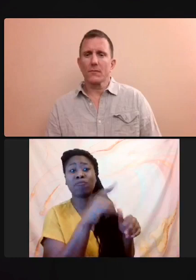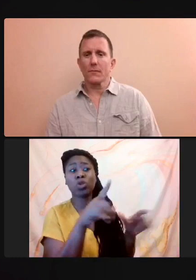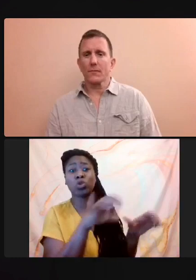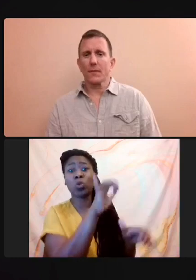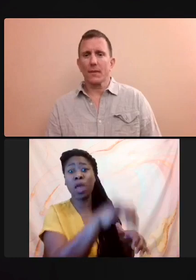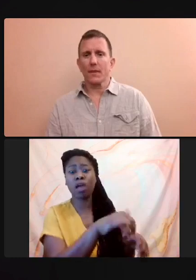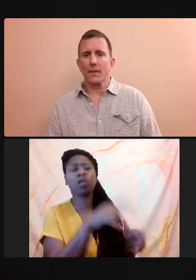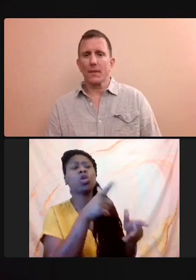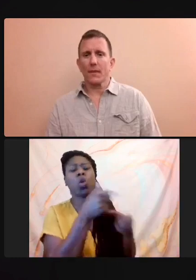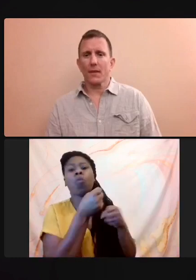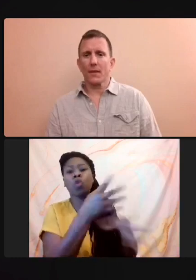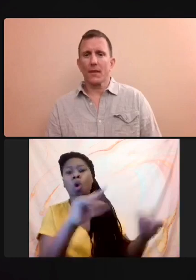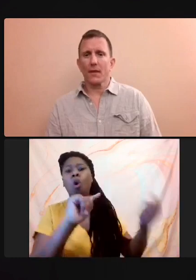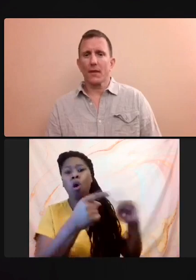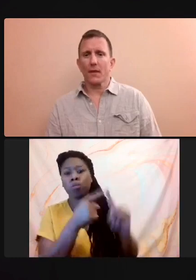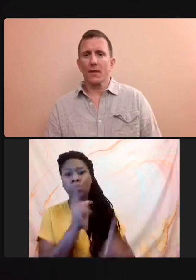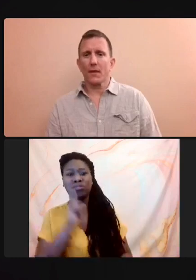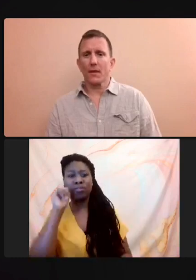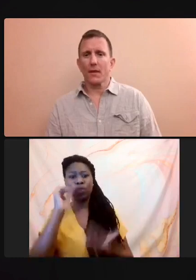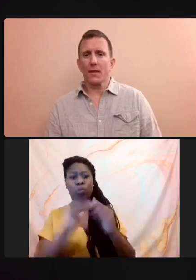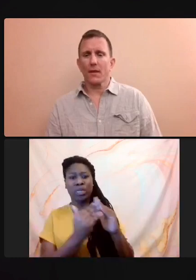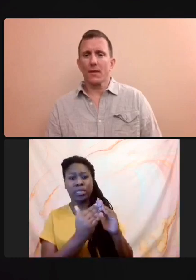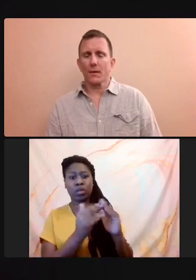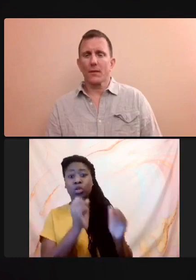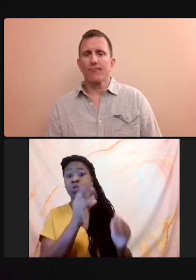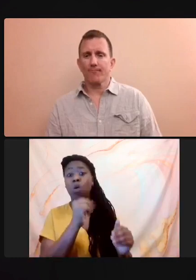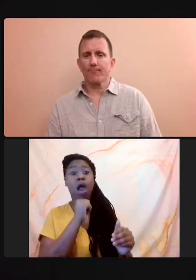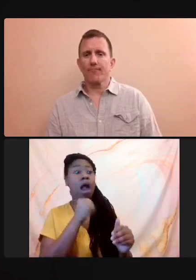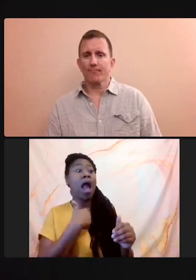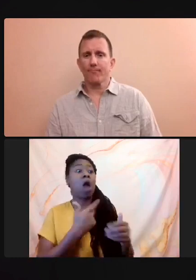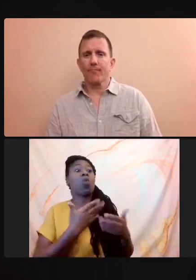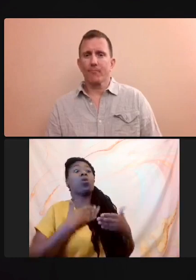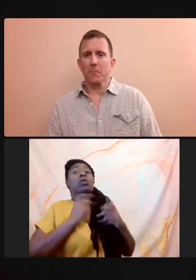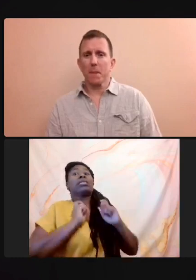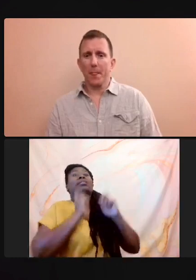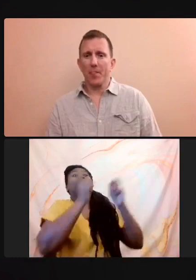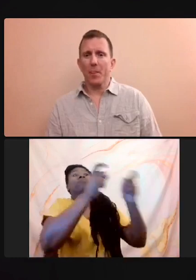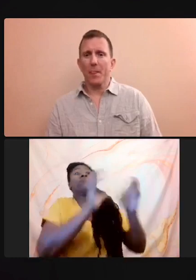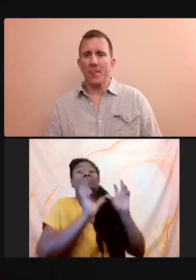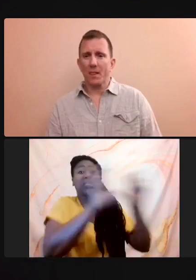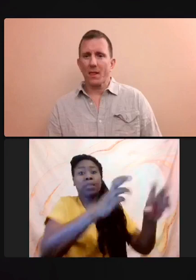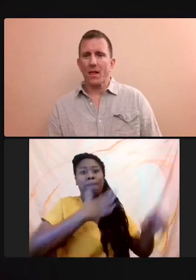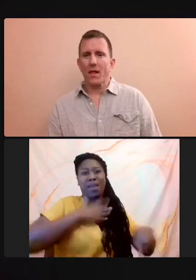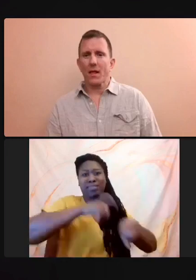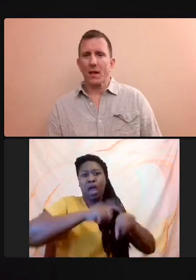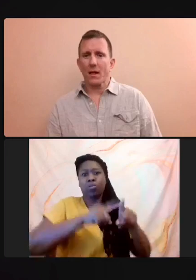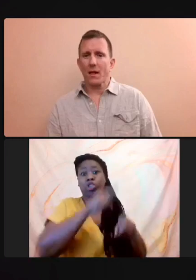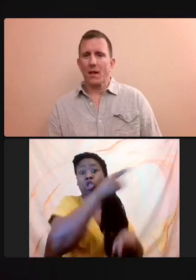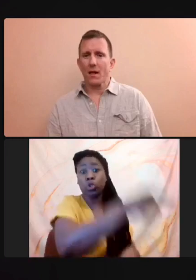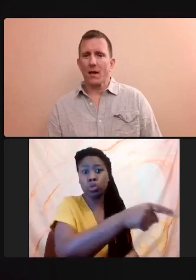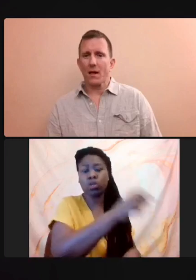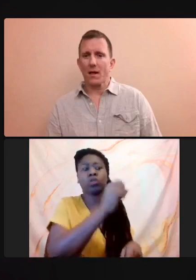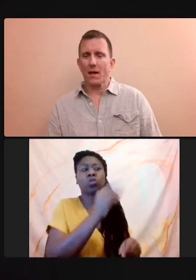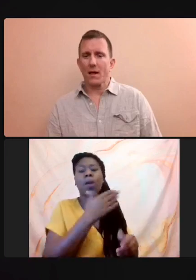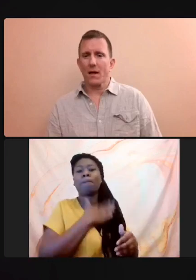But sometimes, again, if you see a person who is learning sign and they want to become an interpreter, but somehow they're giving up,